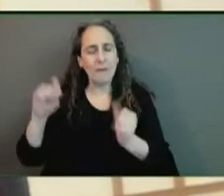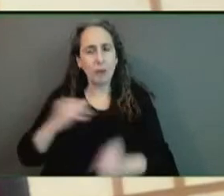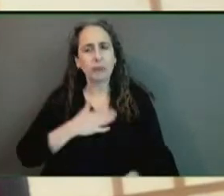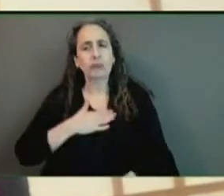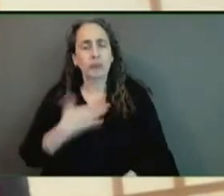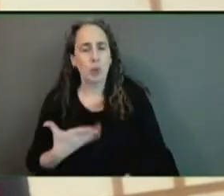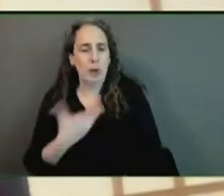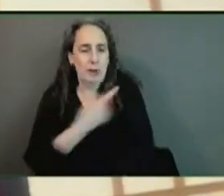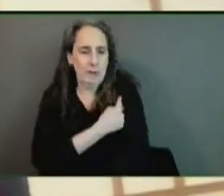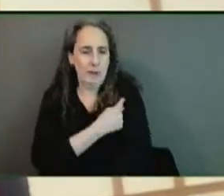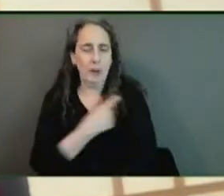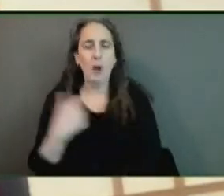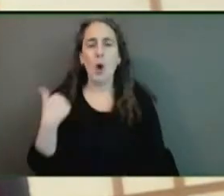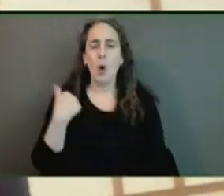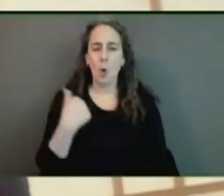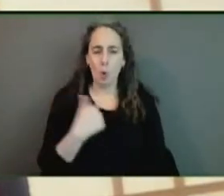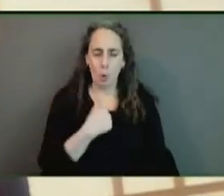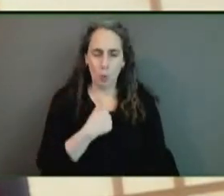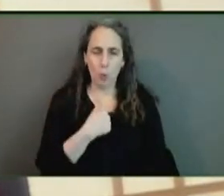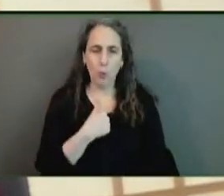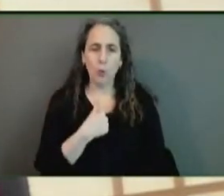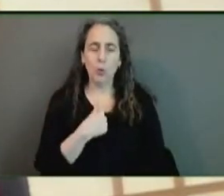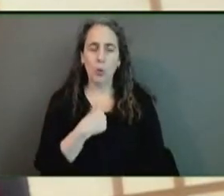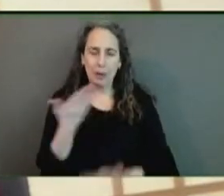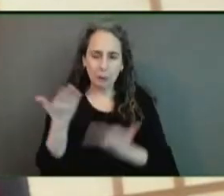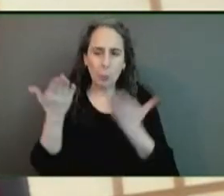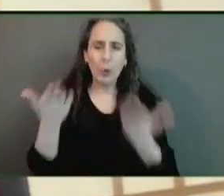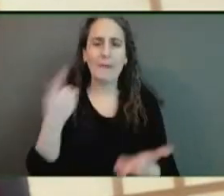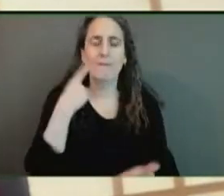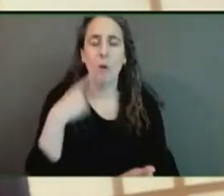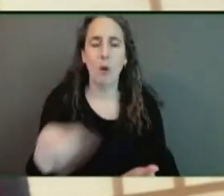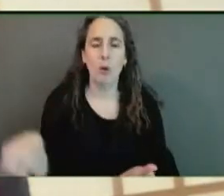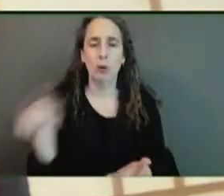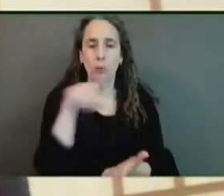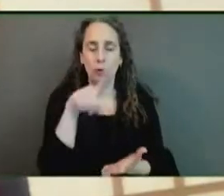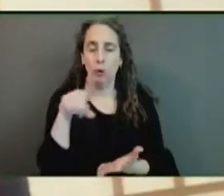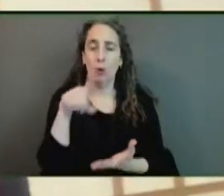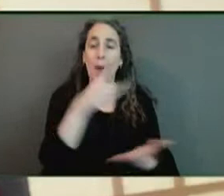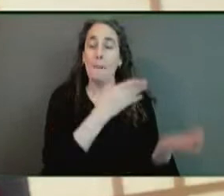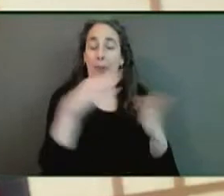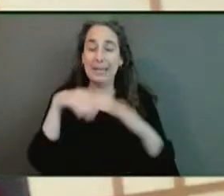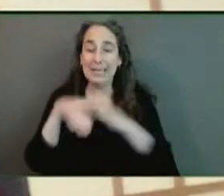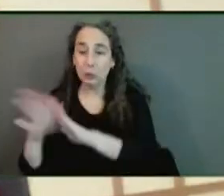students to school and they're building ability and willingness to get vaccinated. We can bring